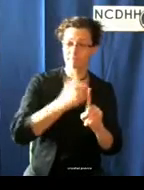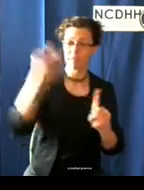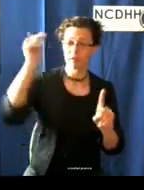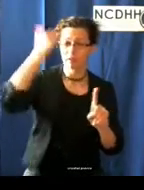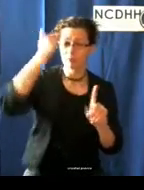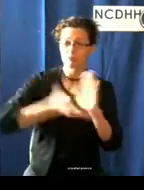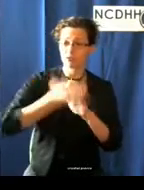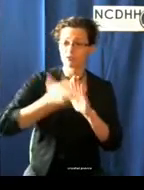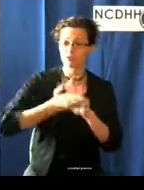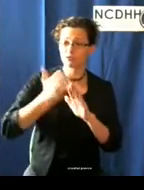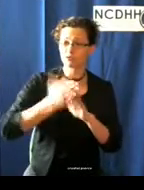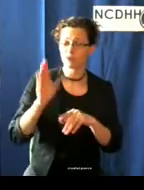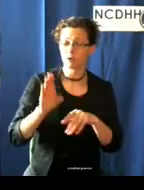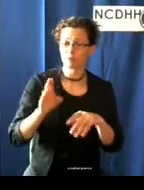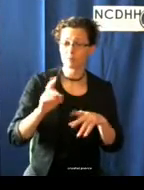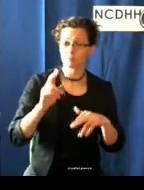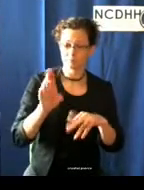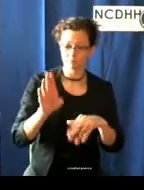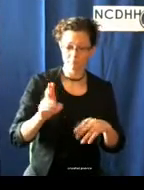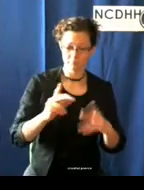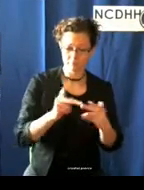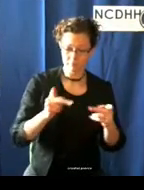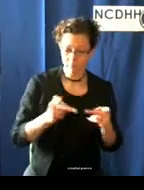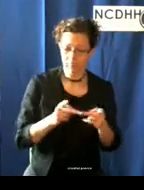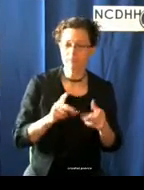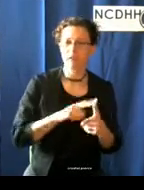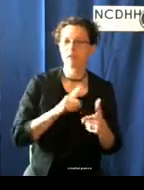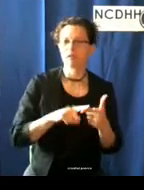THE ATTORNEY GENERALS OFFICE ON THE FEDERAL LEVEL TO COME IN AND